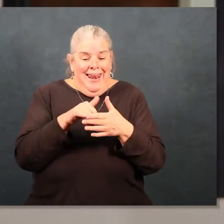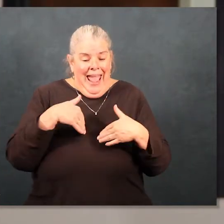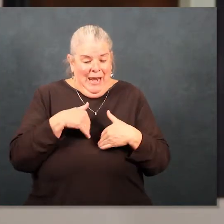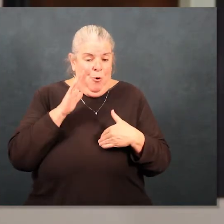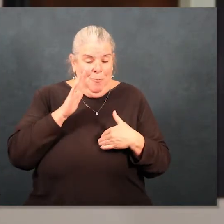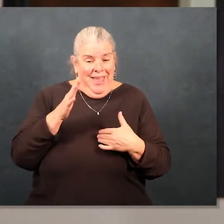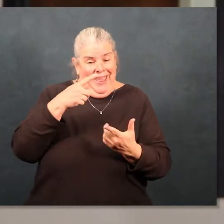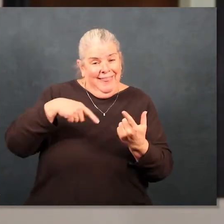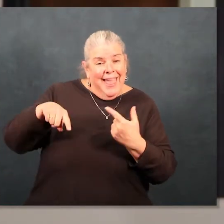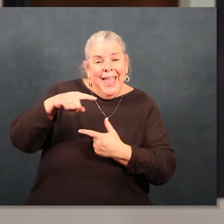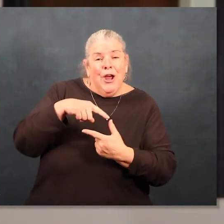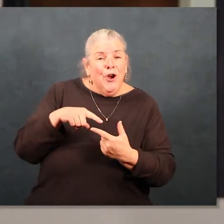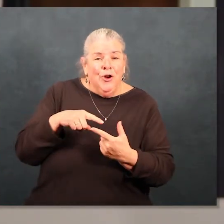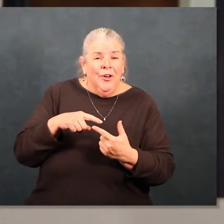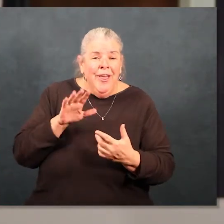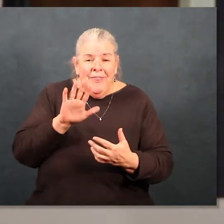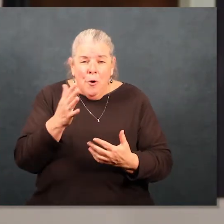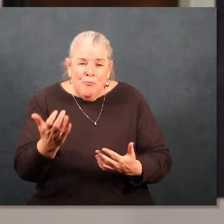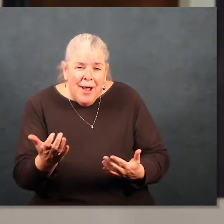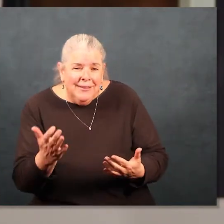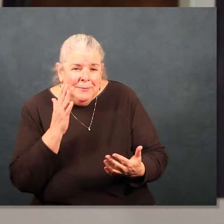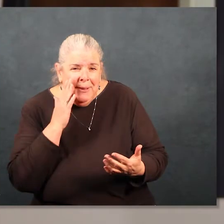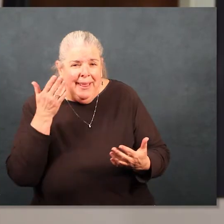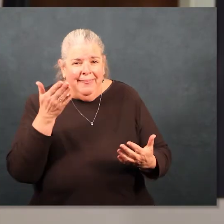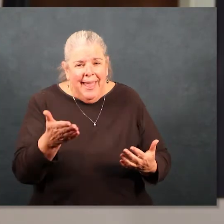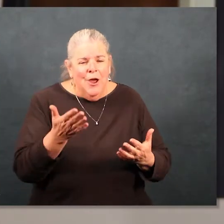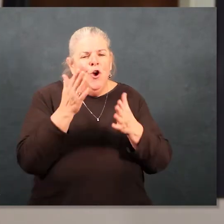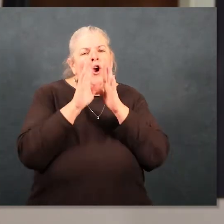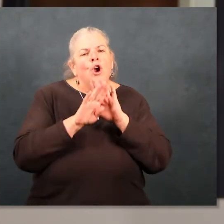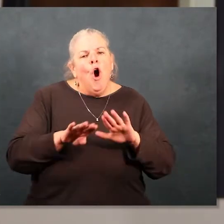the calmness that they oftentimes exude